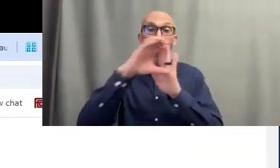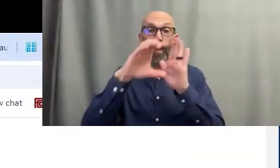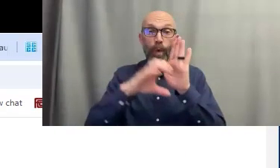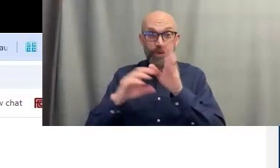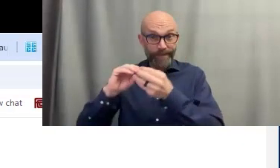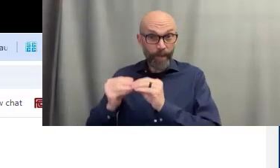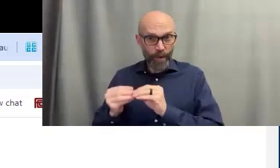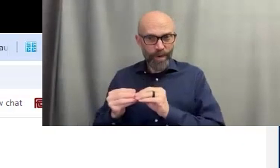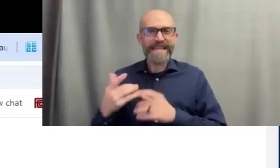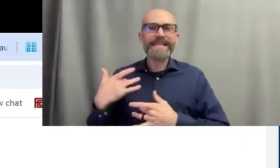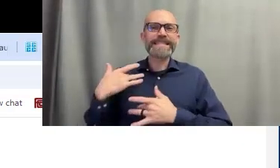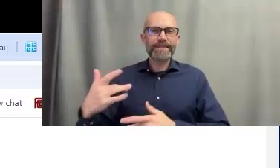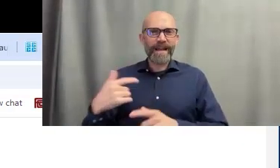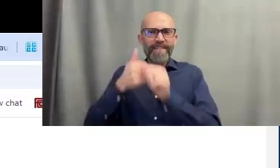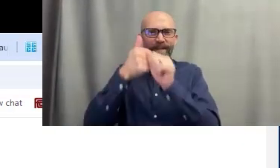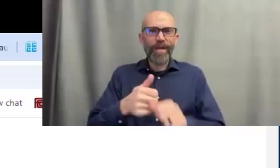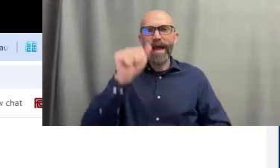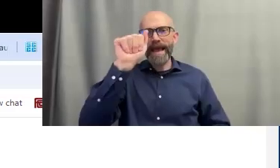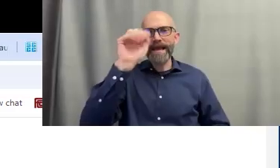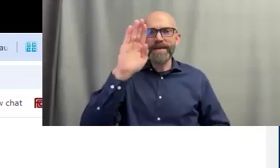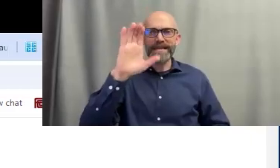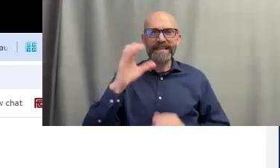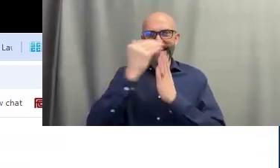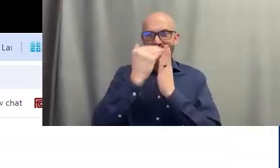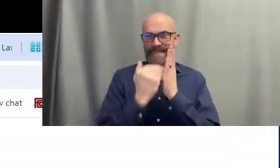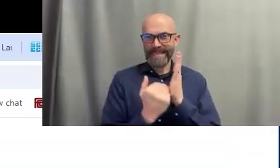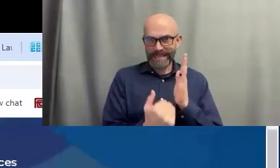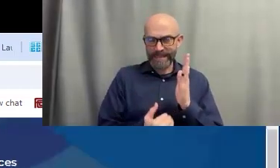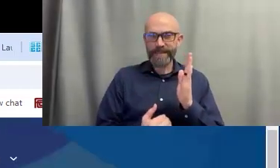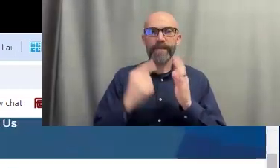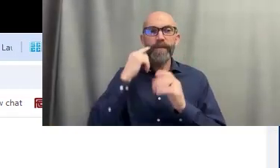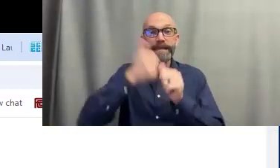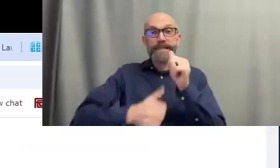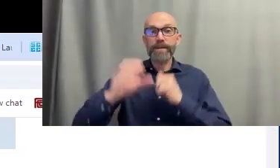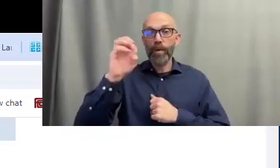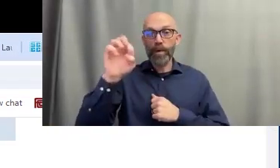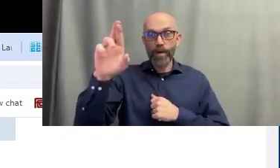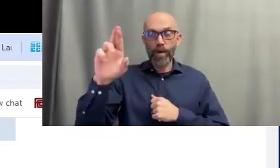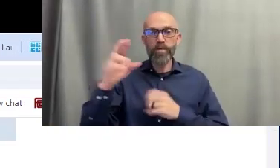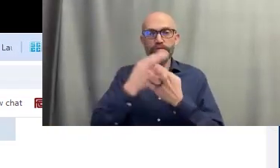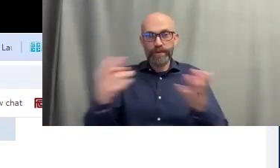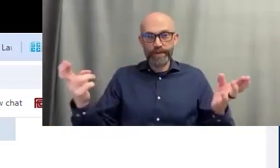But I usually go to this alphabetical list, for each of these OER resources. And again these are curated.